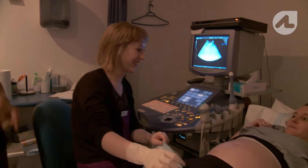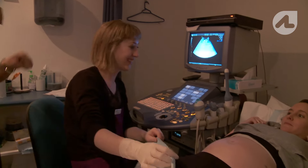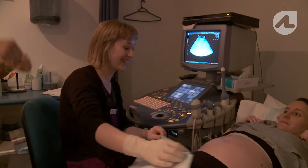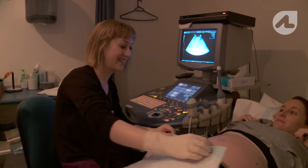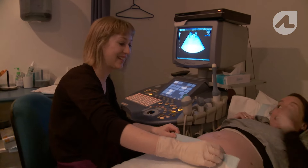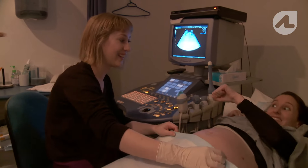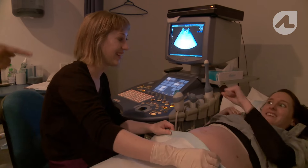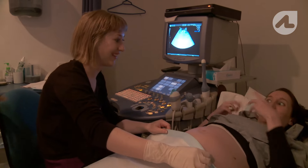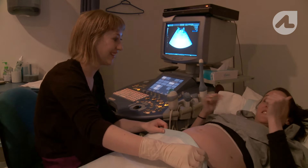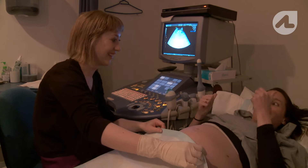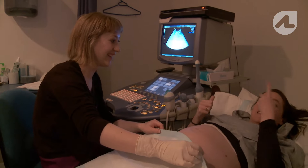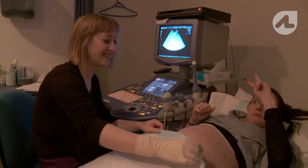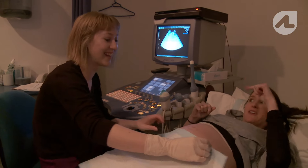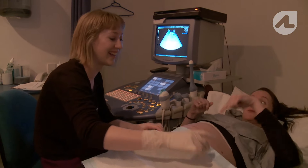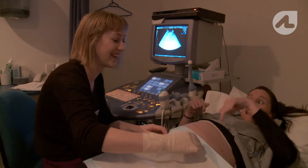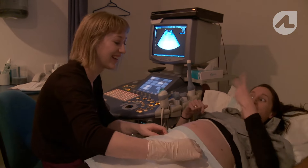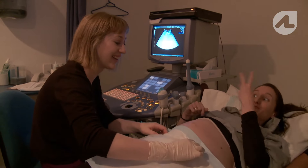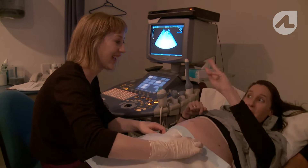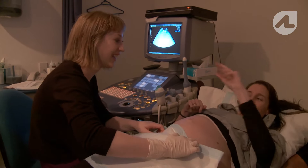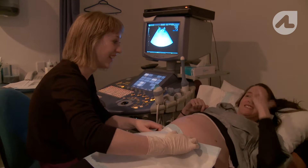Yes, a triple check today.